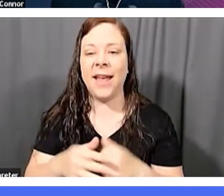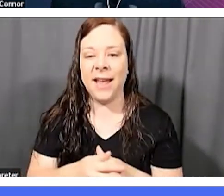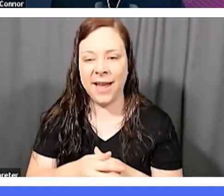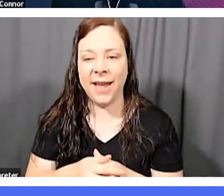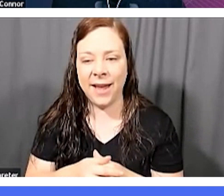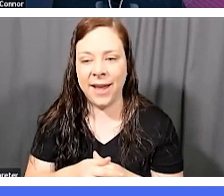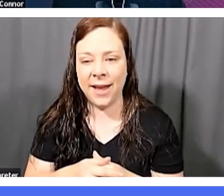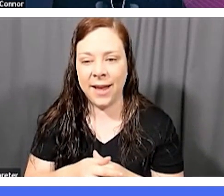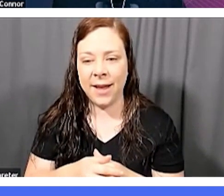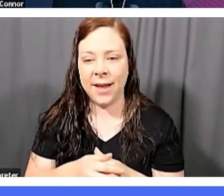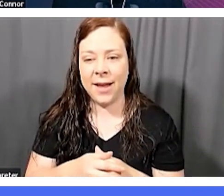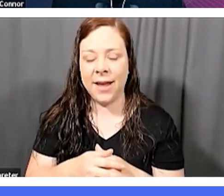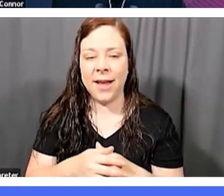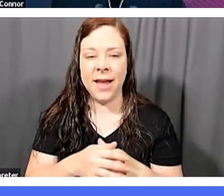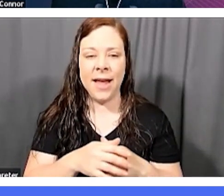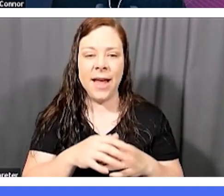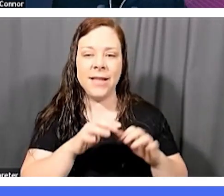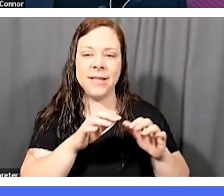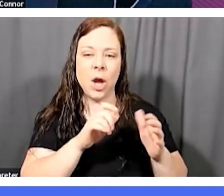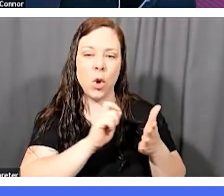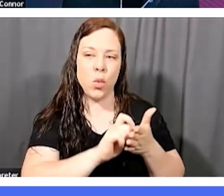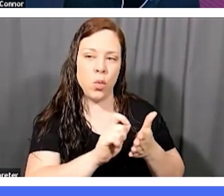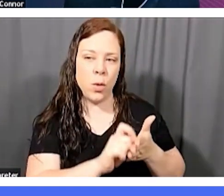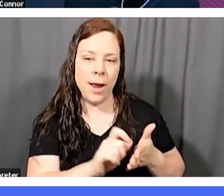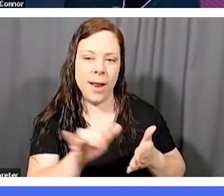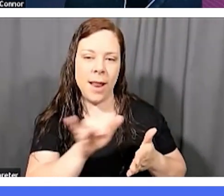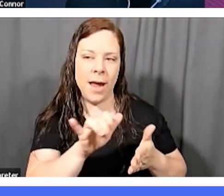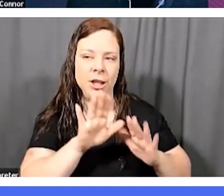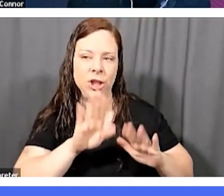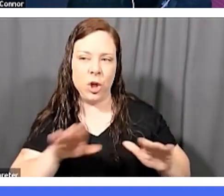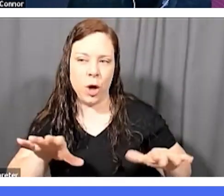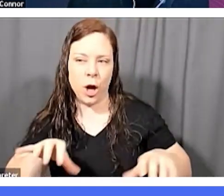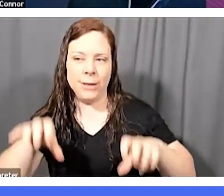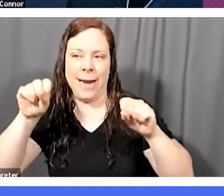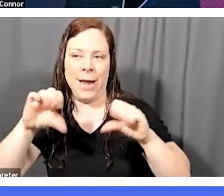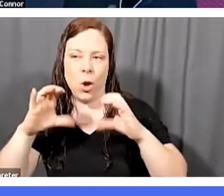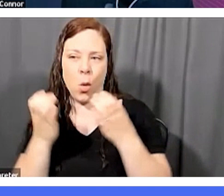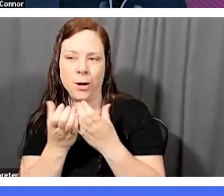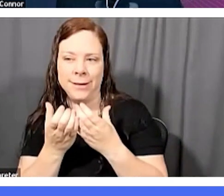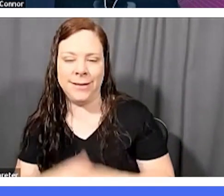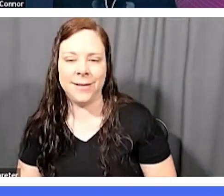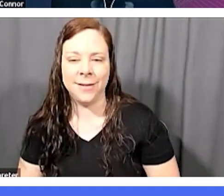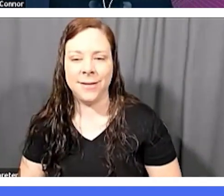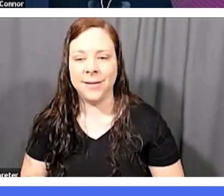that children are the ones taking these courses. So we come into it and we think that people will want